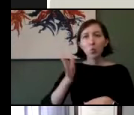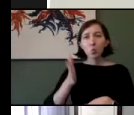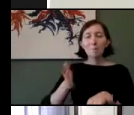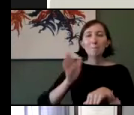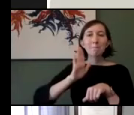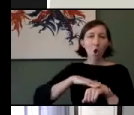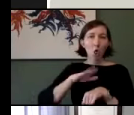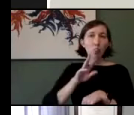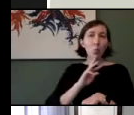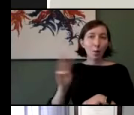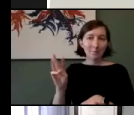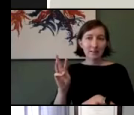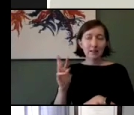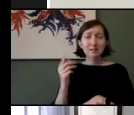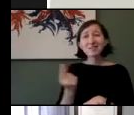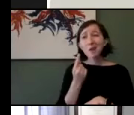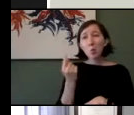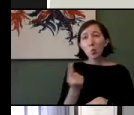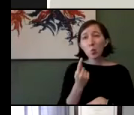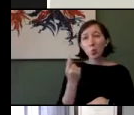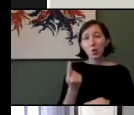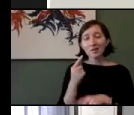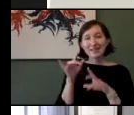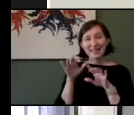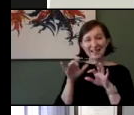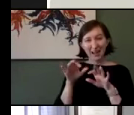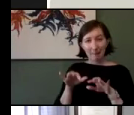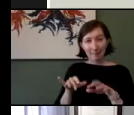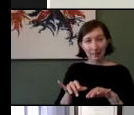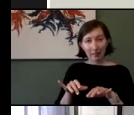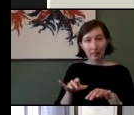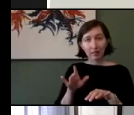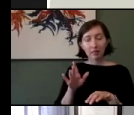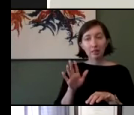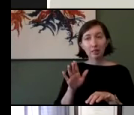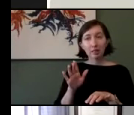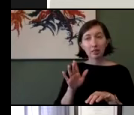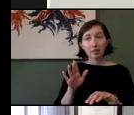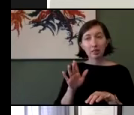If we can get someone to type in the website